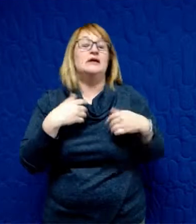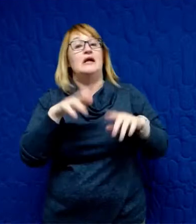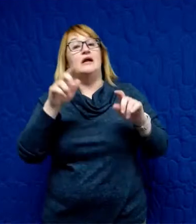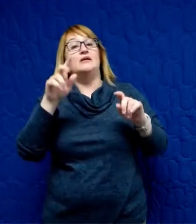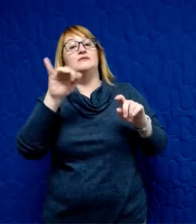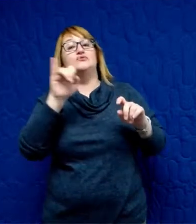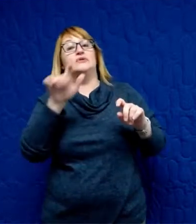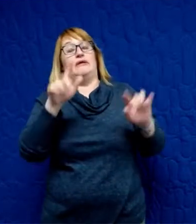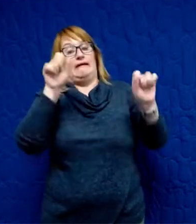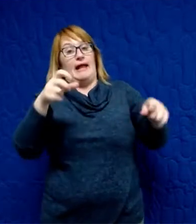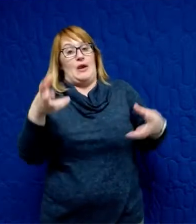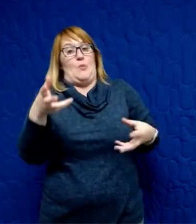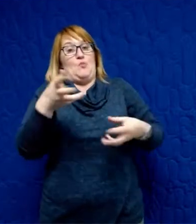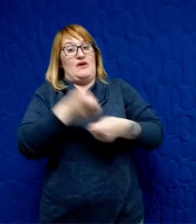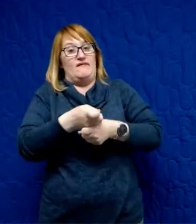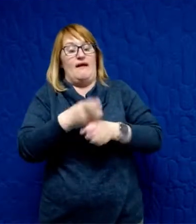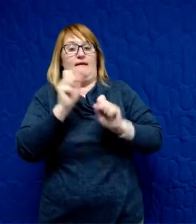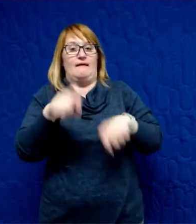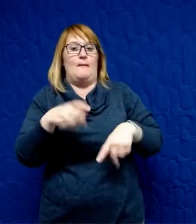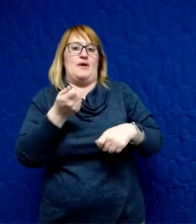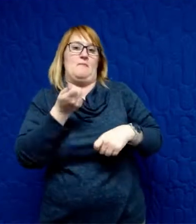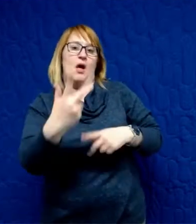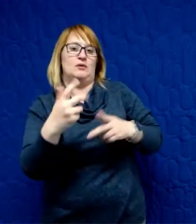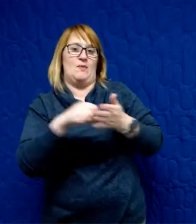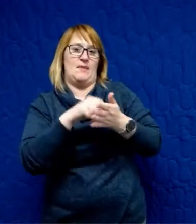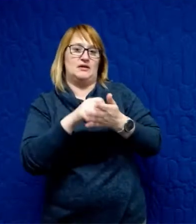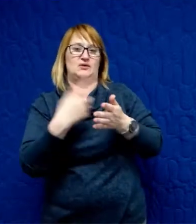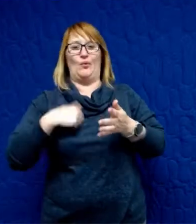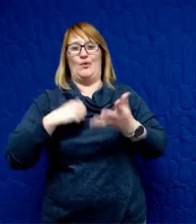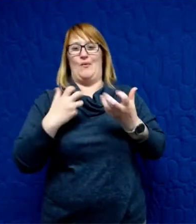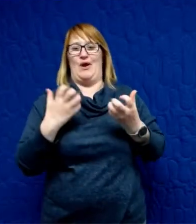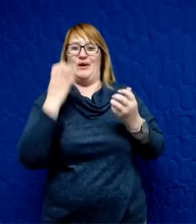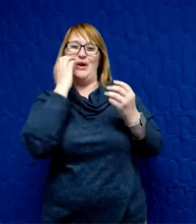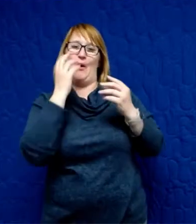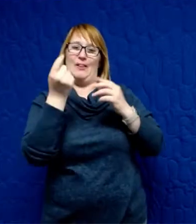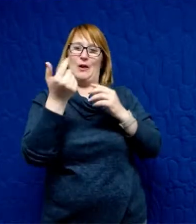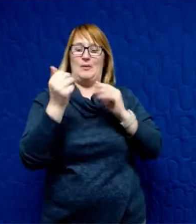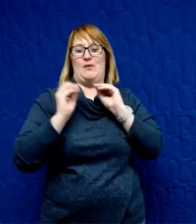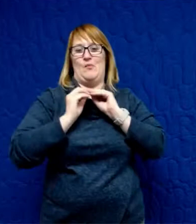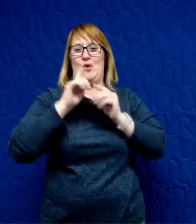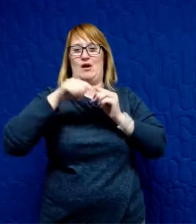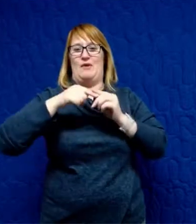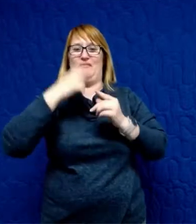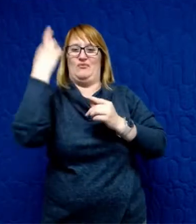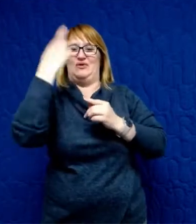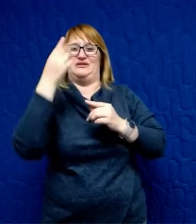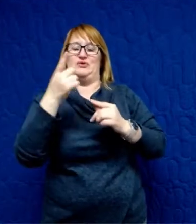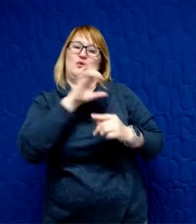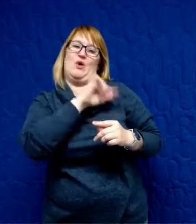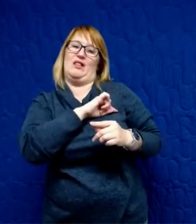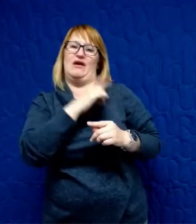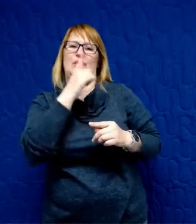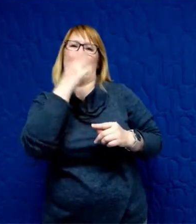or it can be multiple pages we just want to know a little bit more about who you are in and why you're qualified. Perfect! Yep.